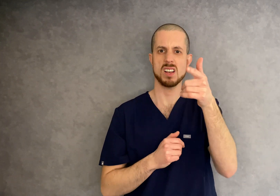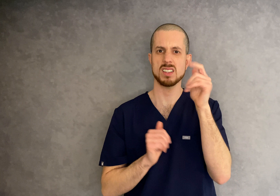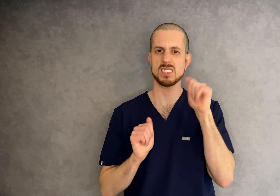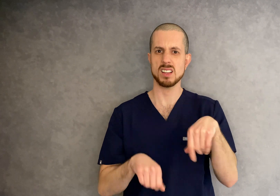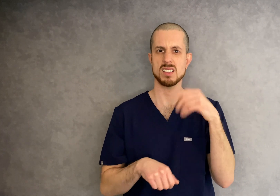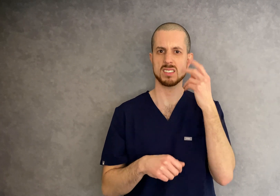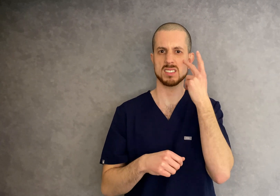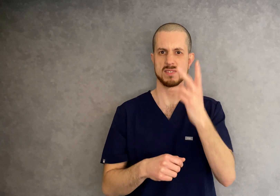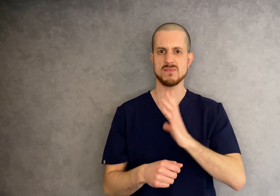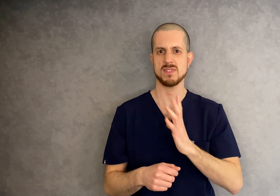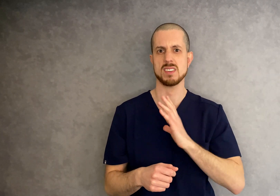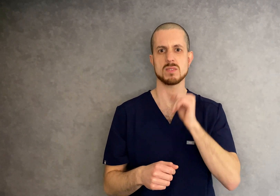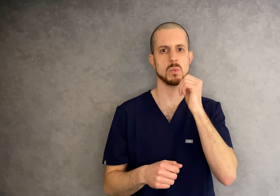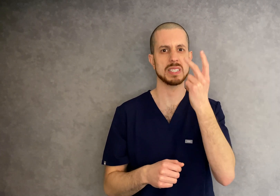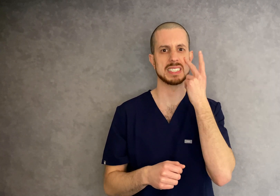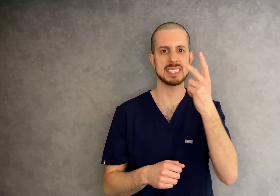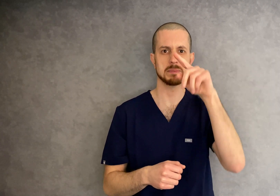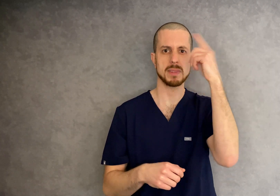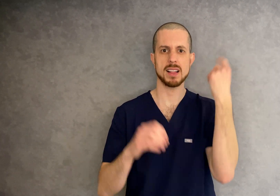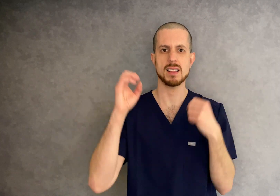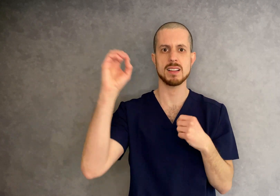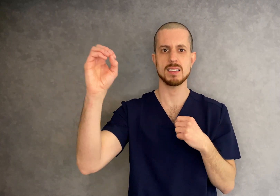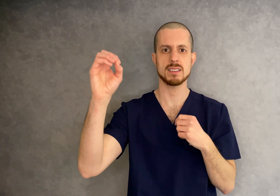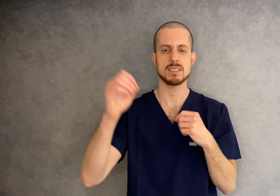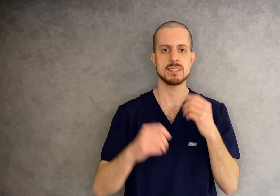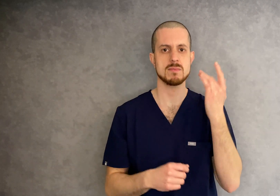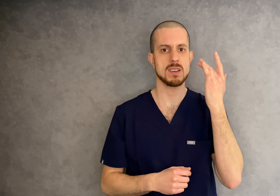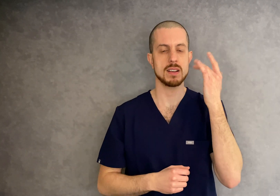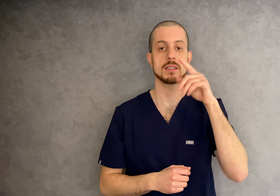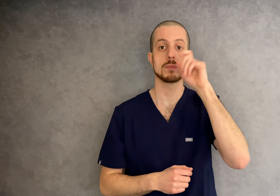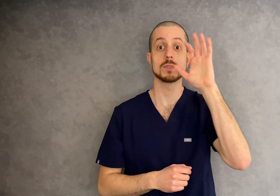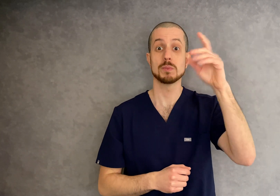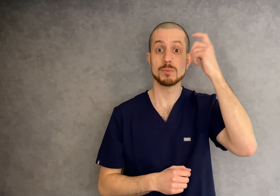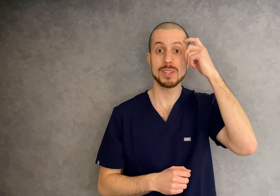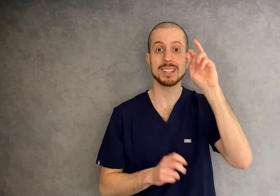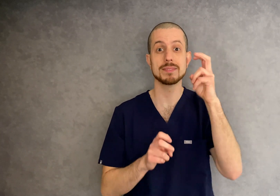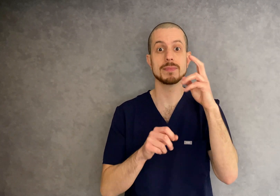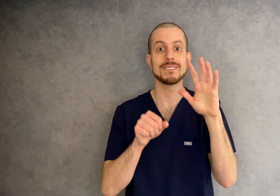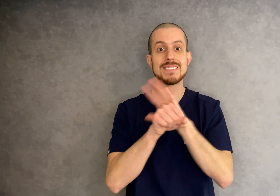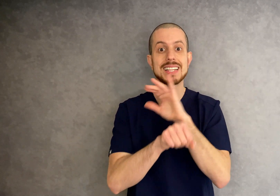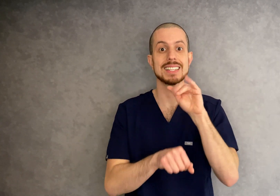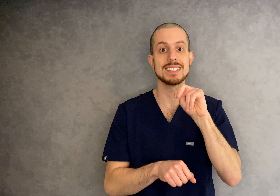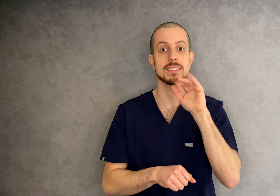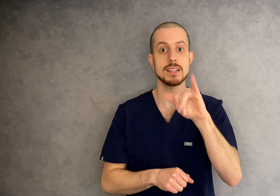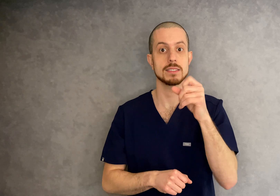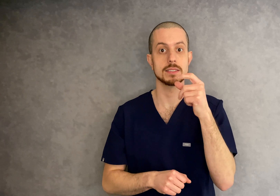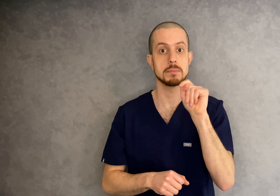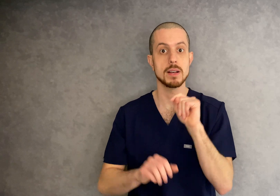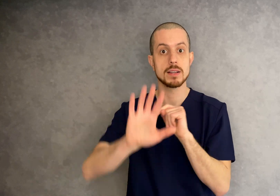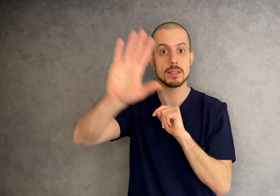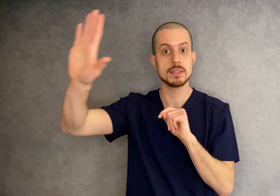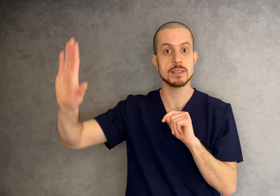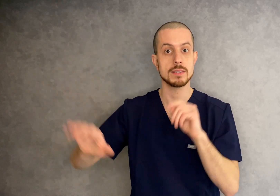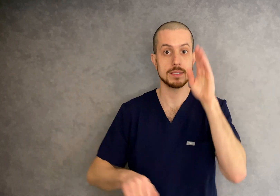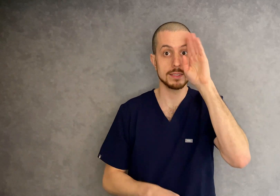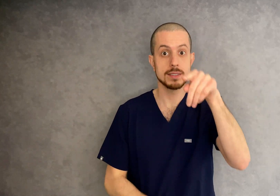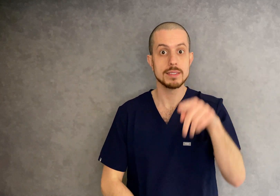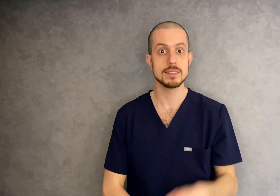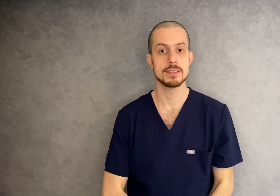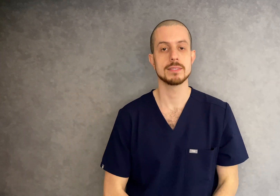But why can you see just fine? You don't see a black spot there. That's because your brain is actually filling in that spot! Did you know that?